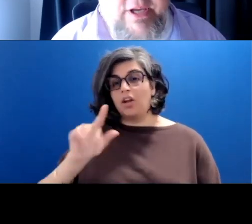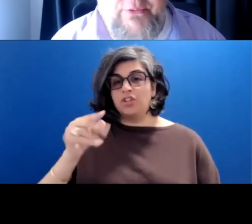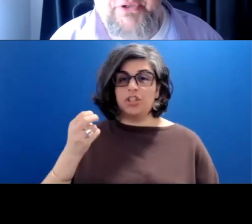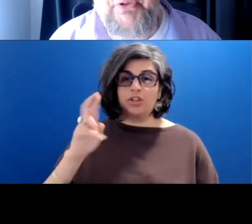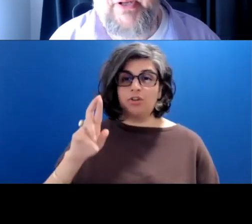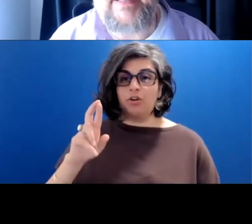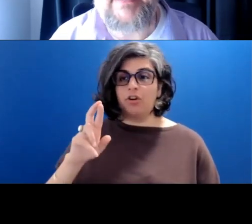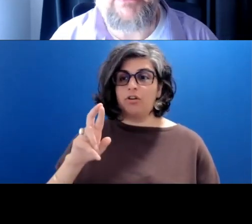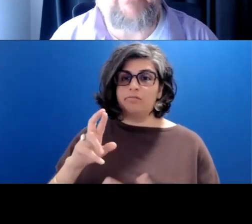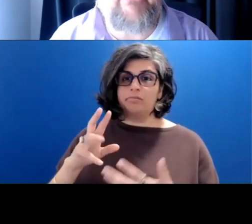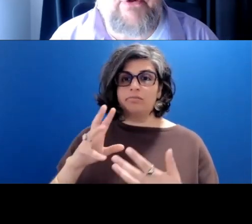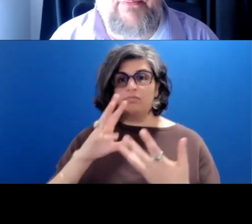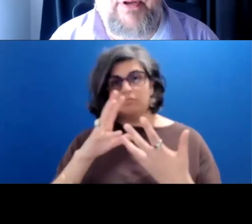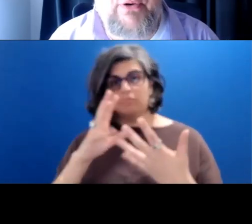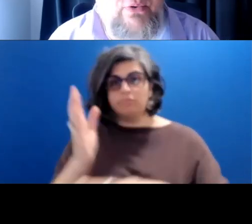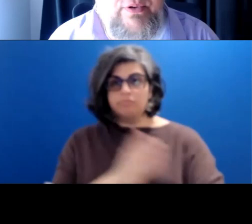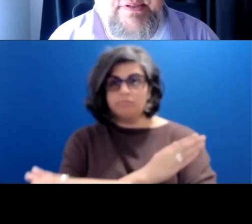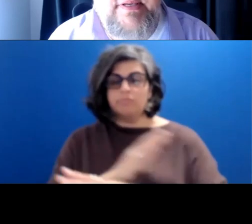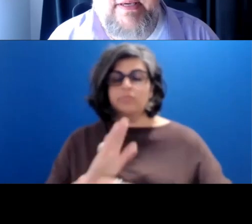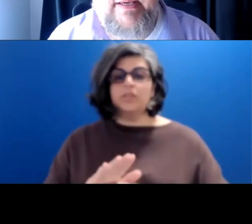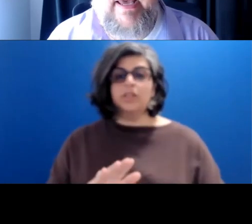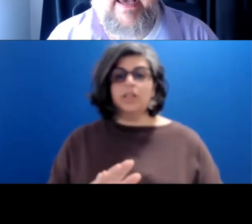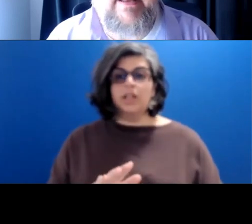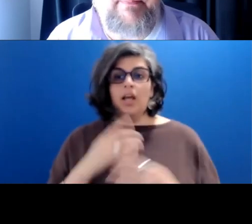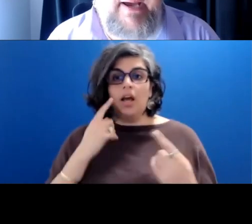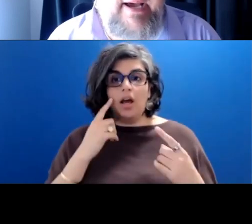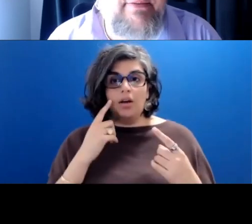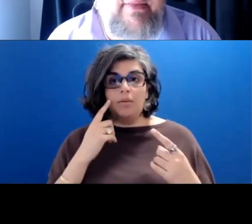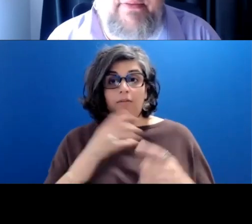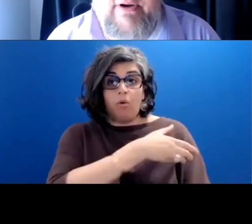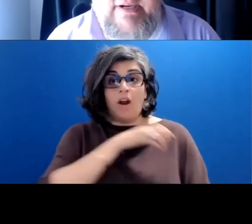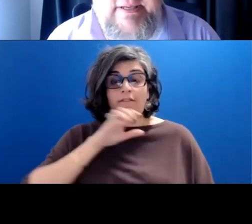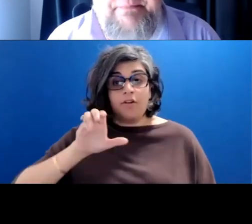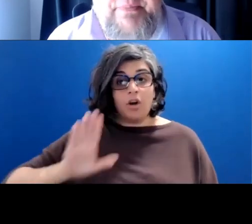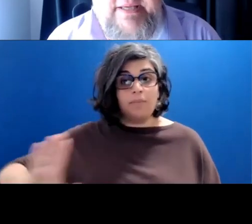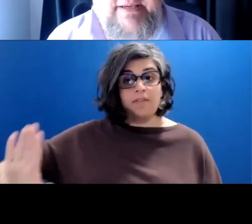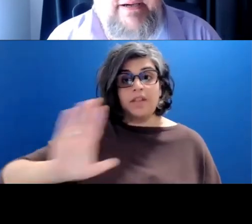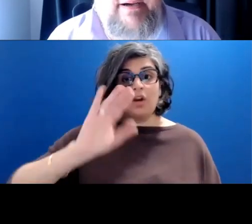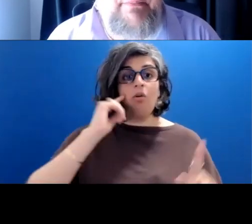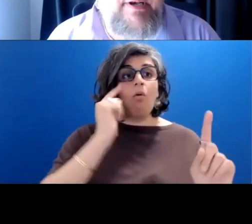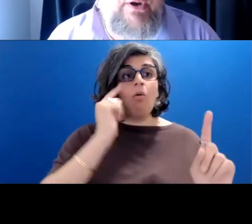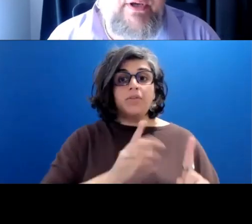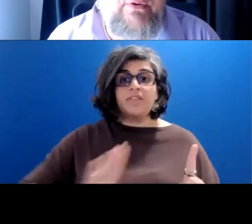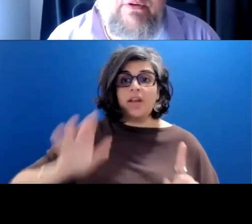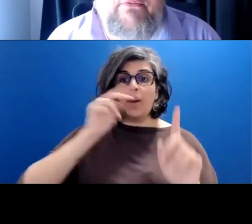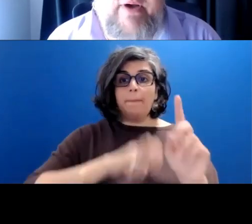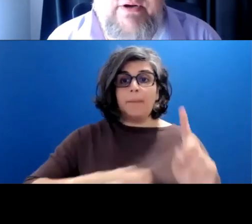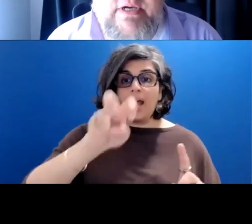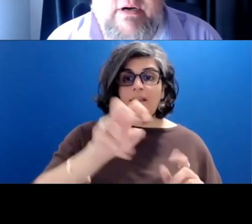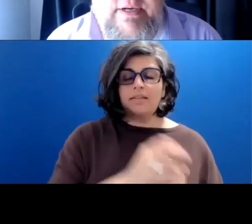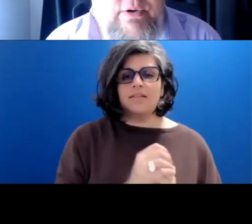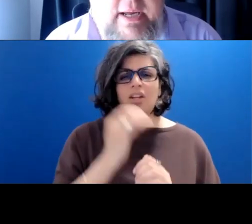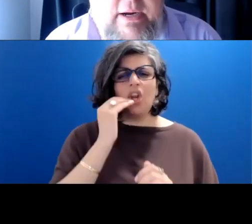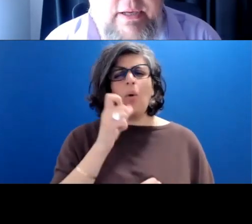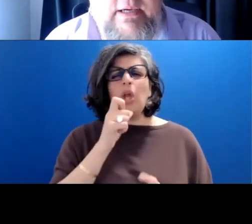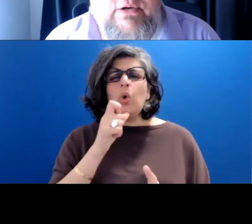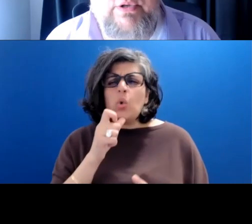working with your clients to affirm their goals and the path that they're on, knowing who the providers are in your area